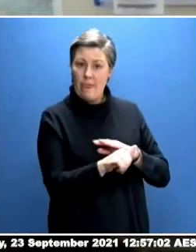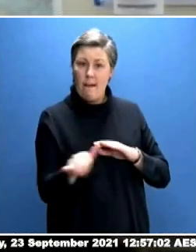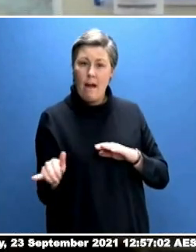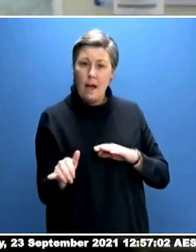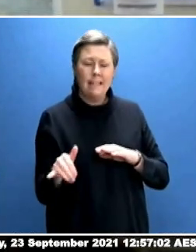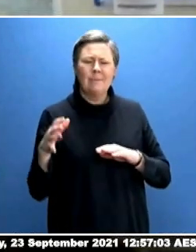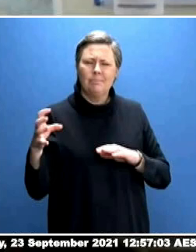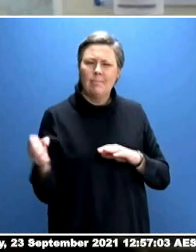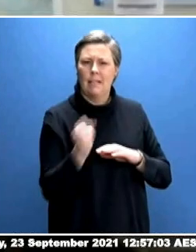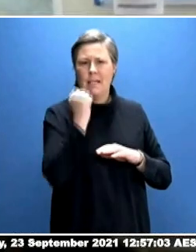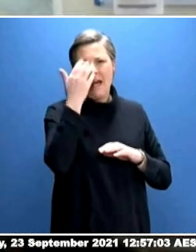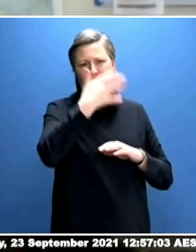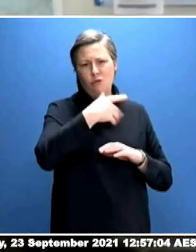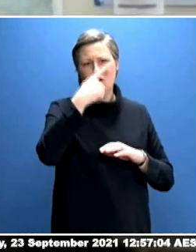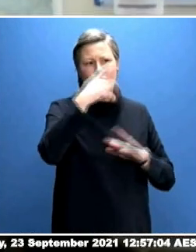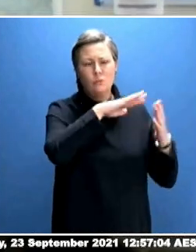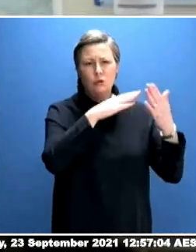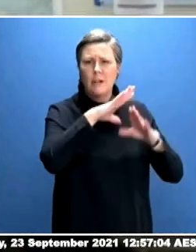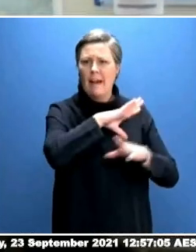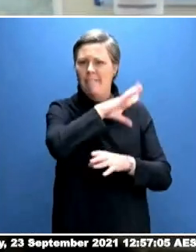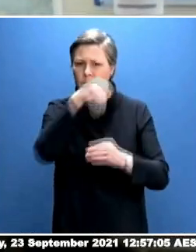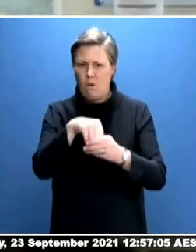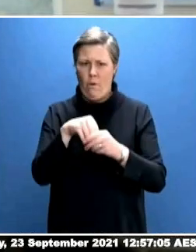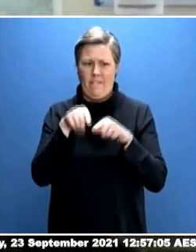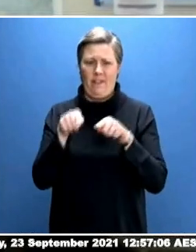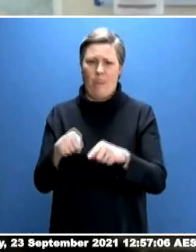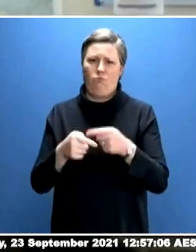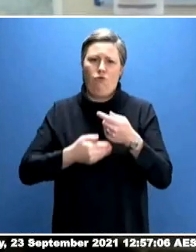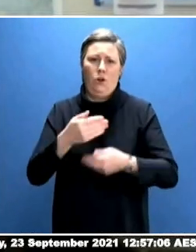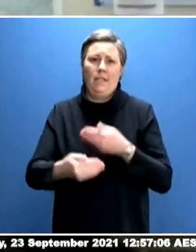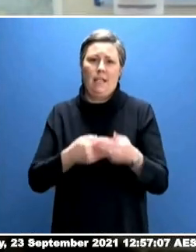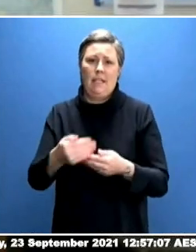We have access, essentially, to the affected people.